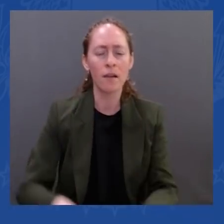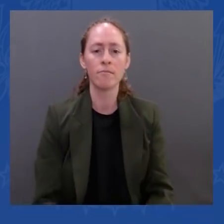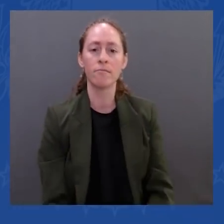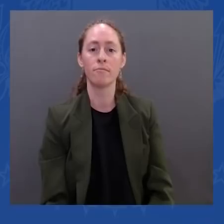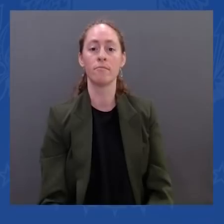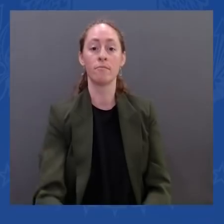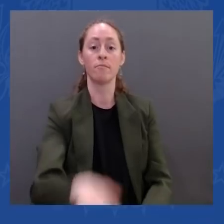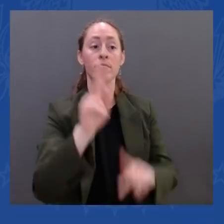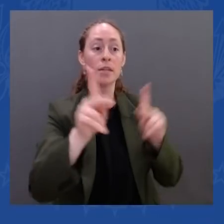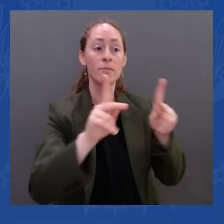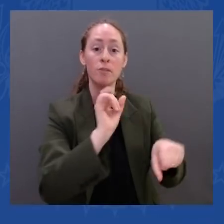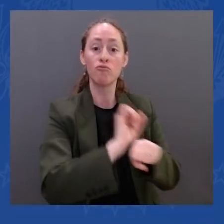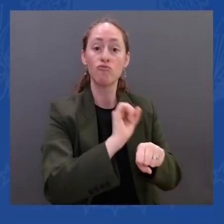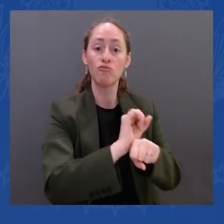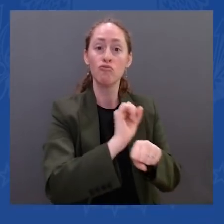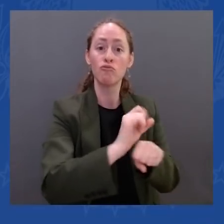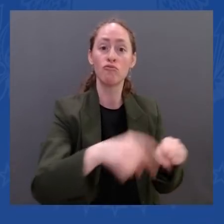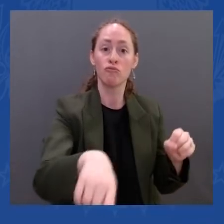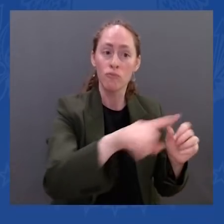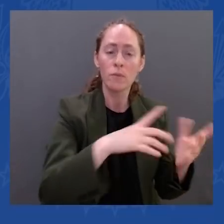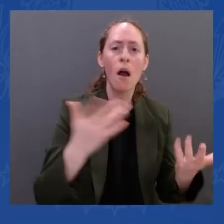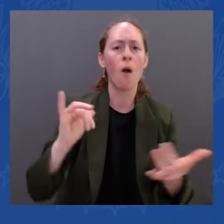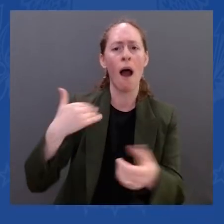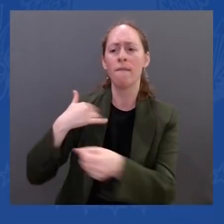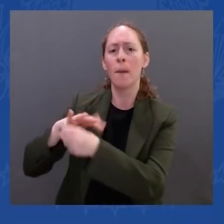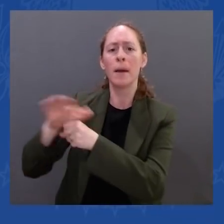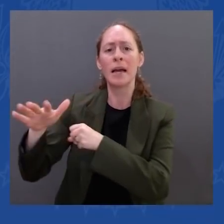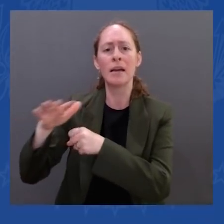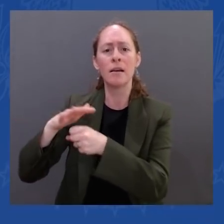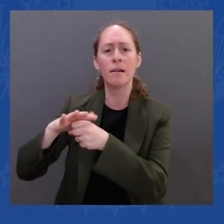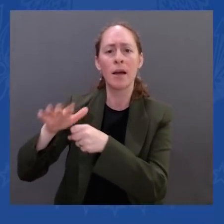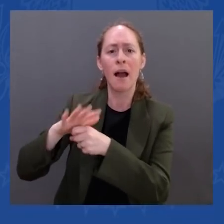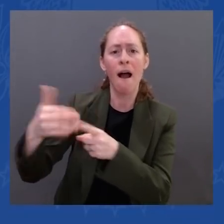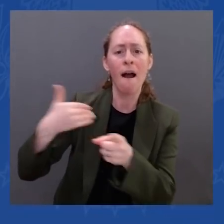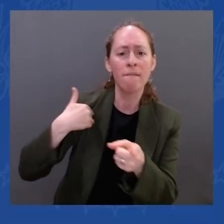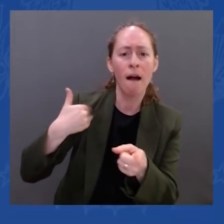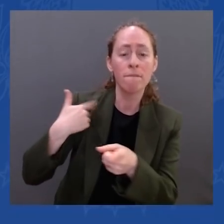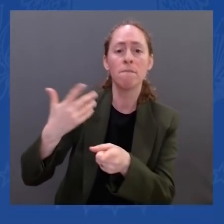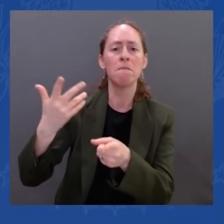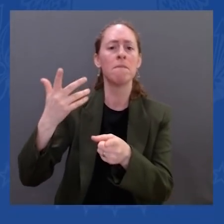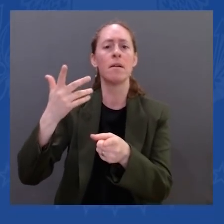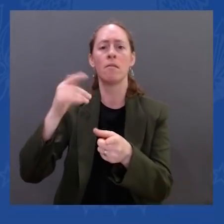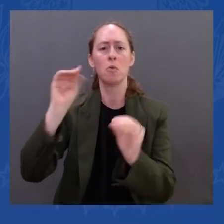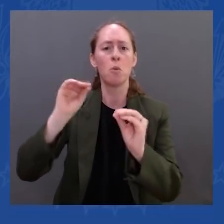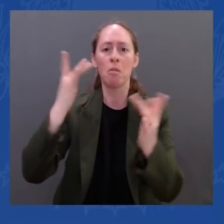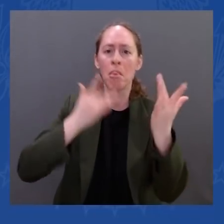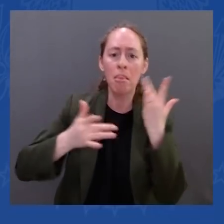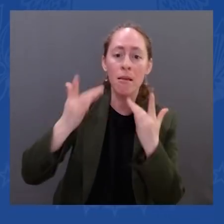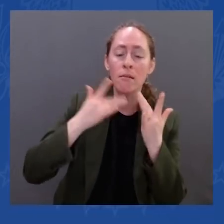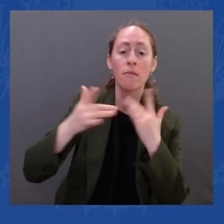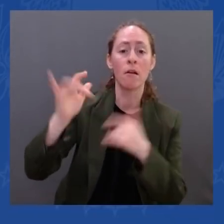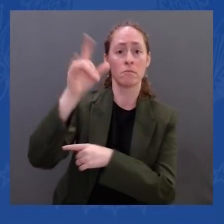to serve their citizens. You know, the two lis- -- the two largest democracies -- the two largest economic --